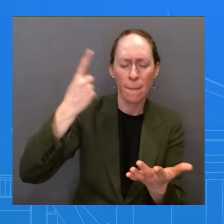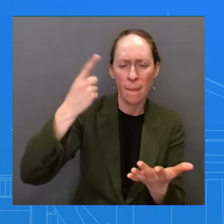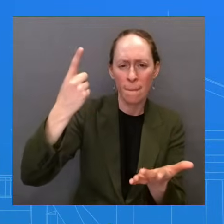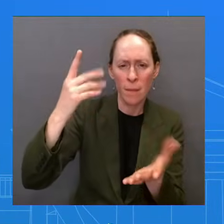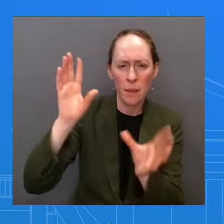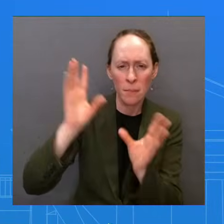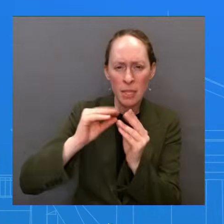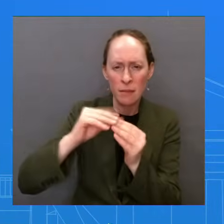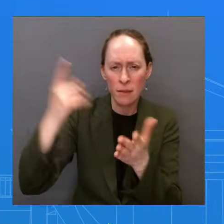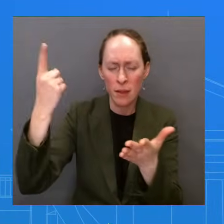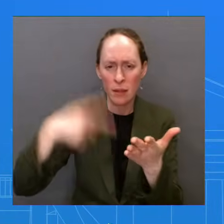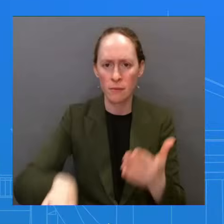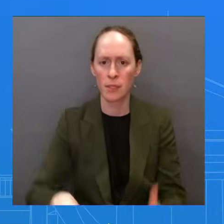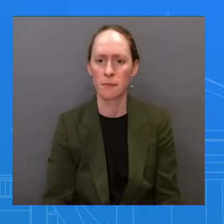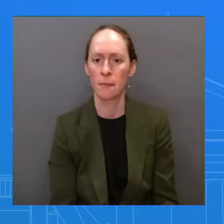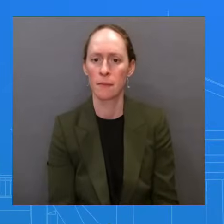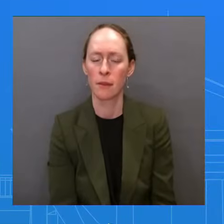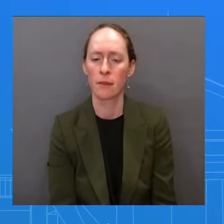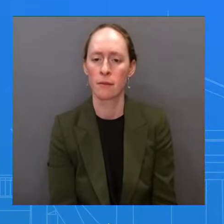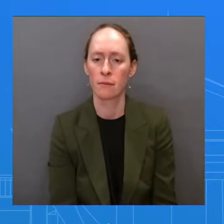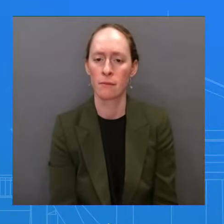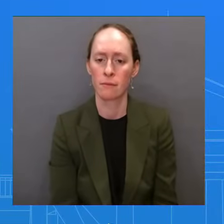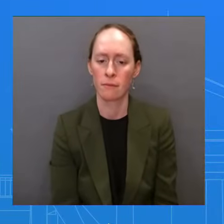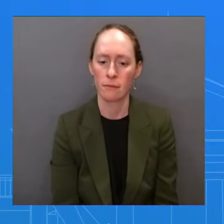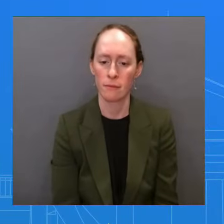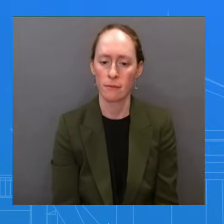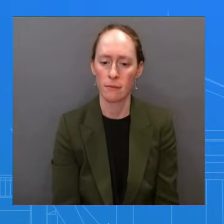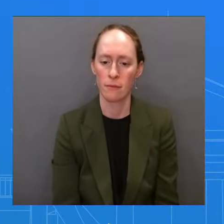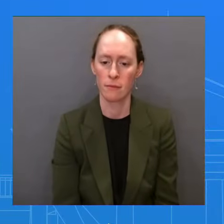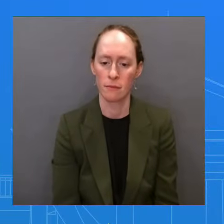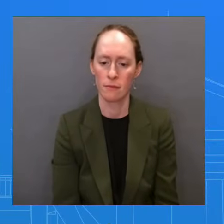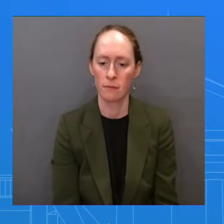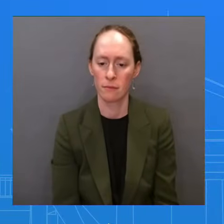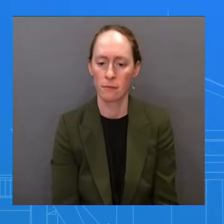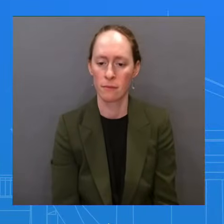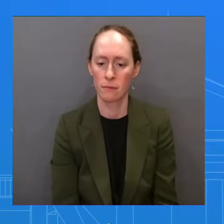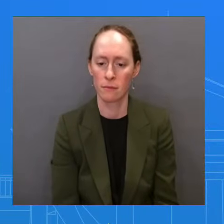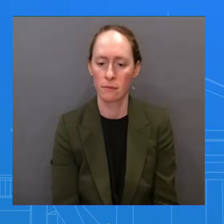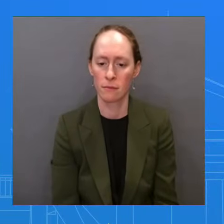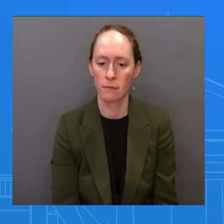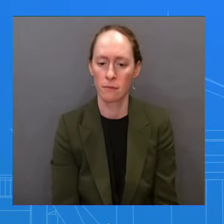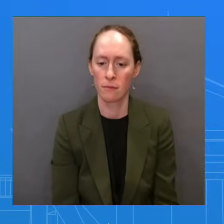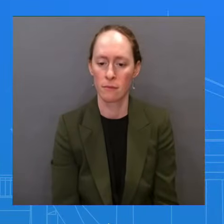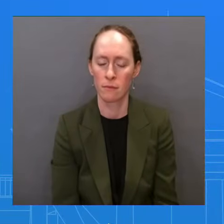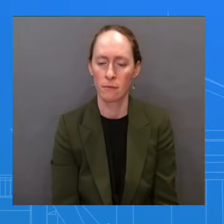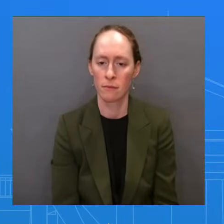being lifted on May 11th. Do you guys plan to rehire anyone who was fired or voluntarily resigned under that policy?